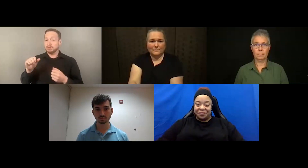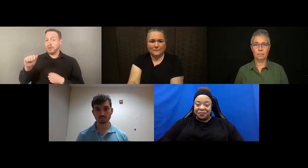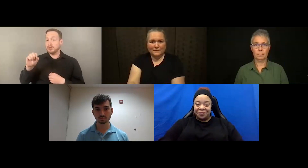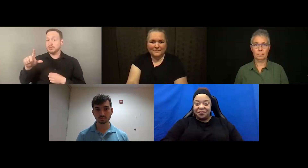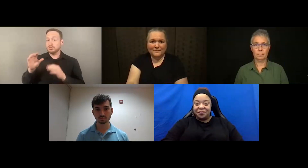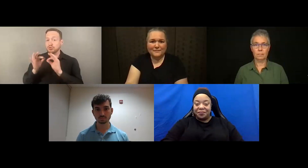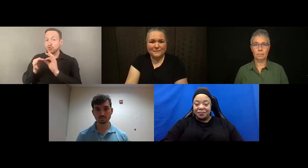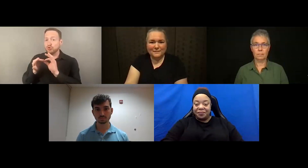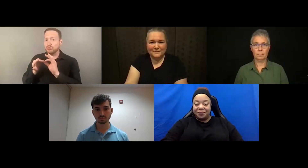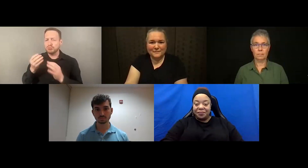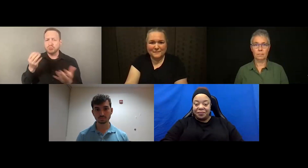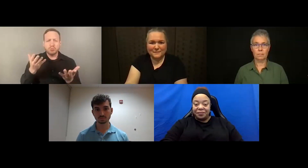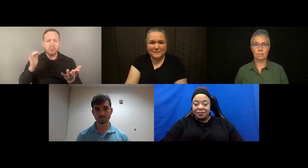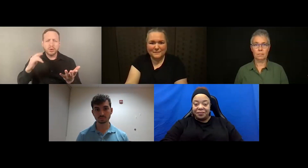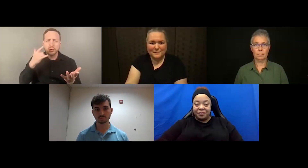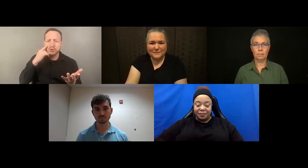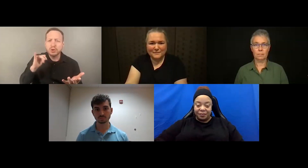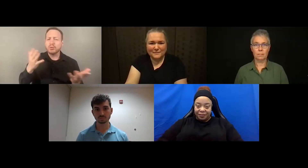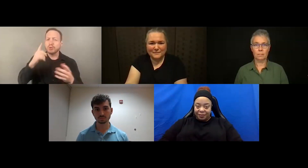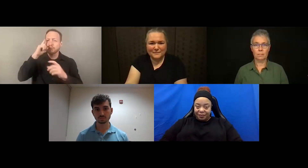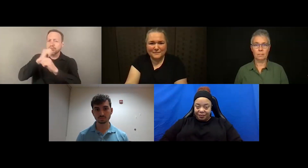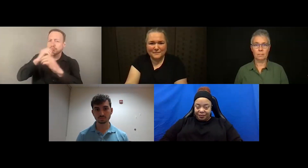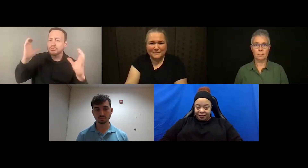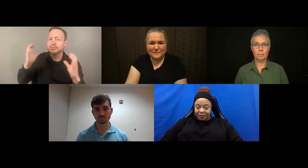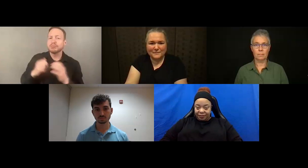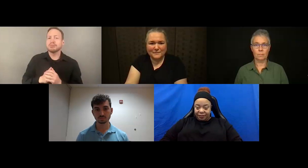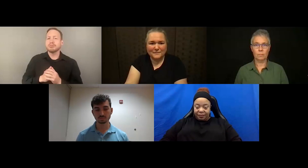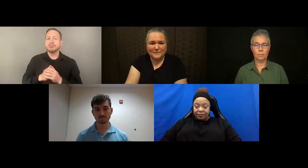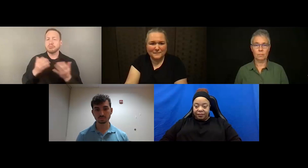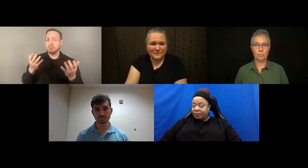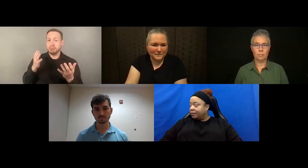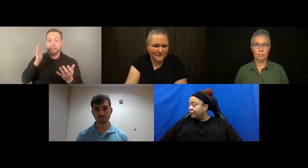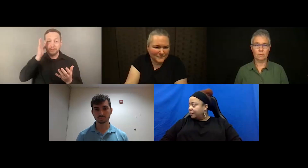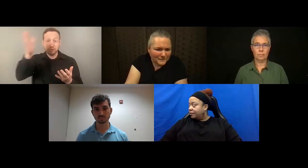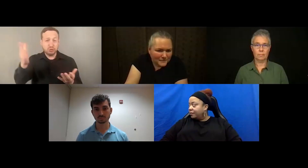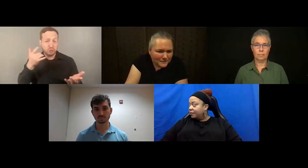as far as ASL interpreting: what that looks like? What we vision for the future?